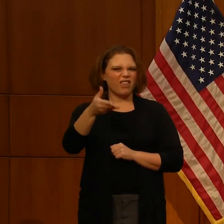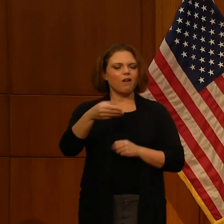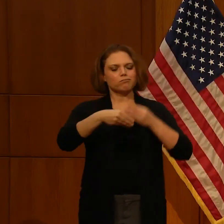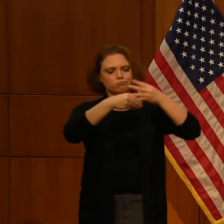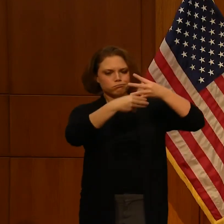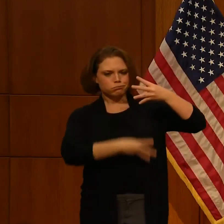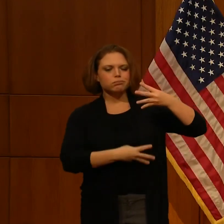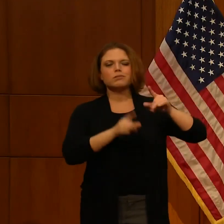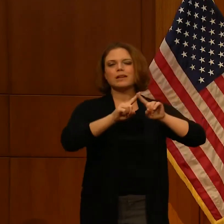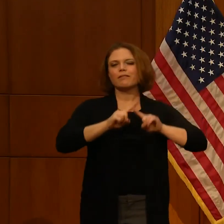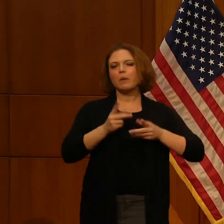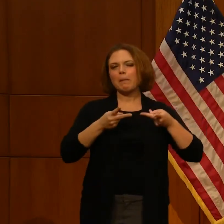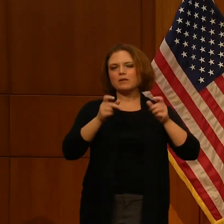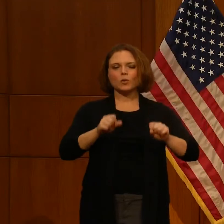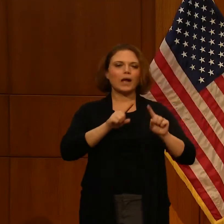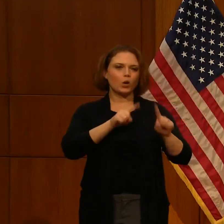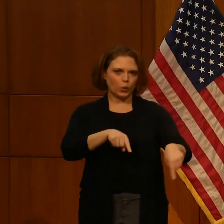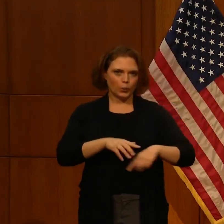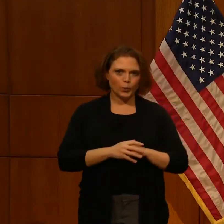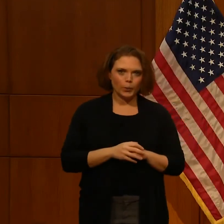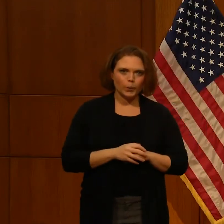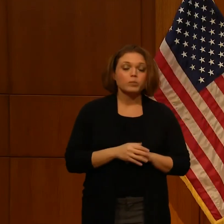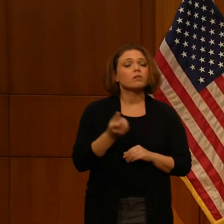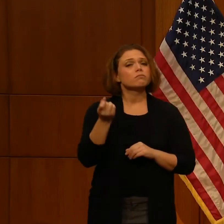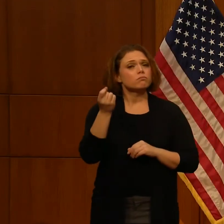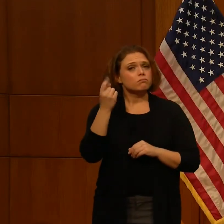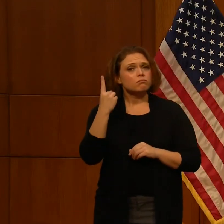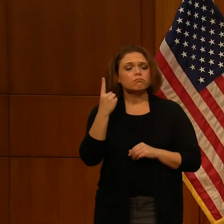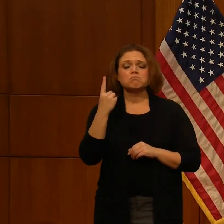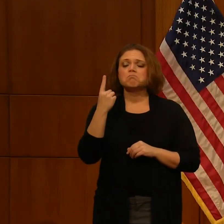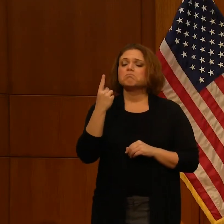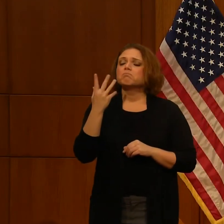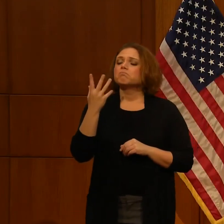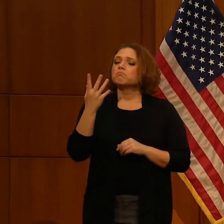LOCATIONS NEAR YOU. AND WHEN